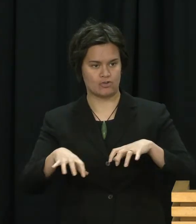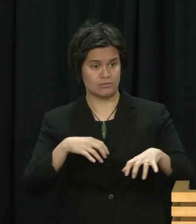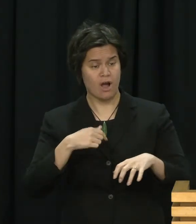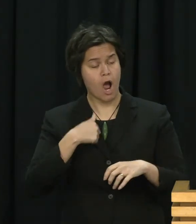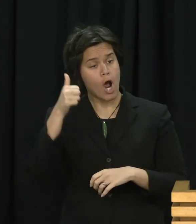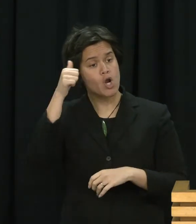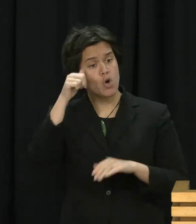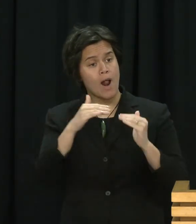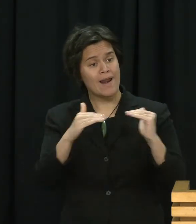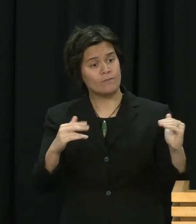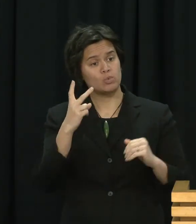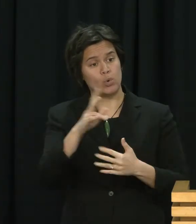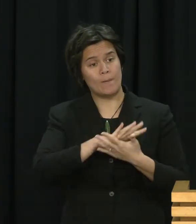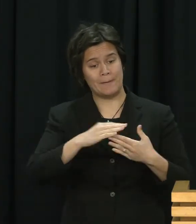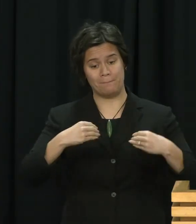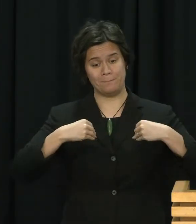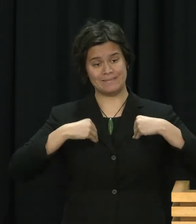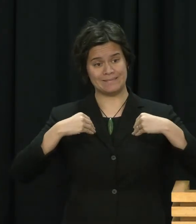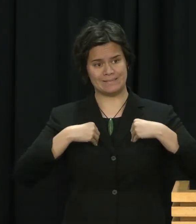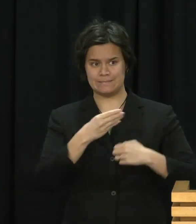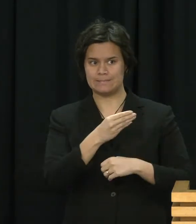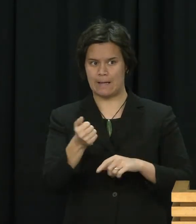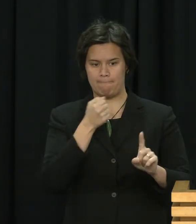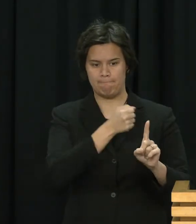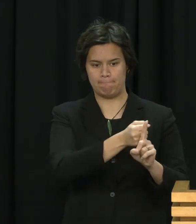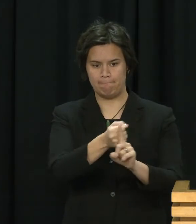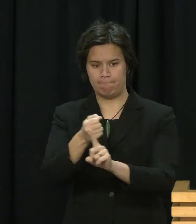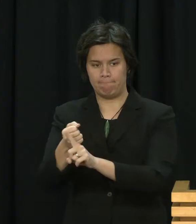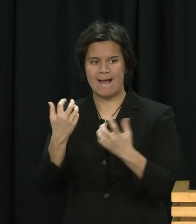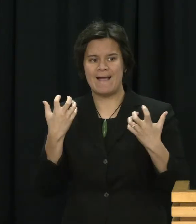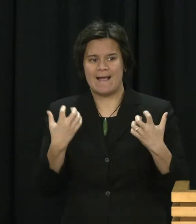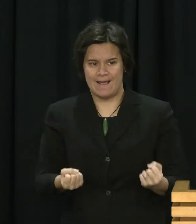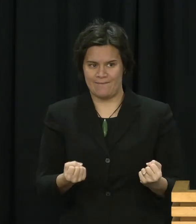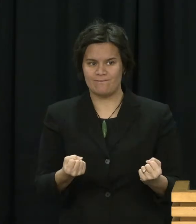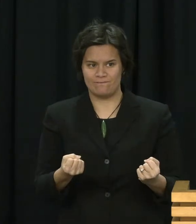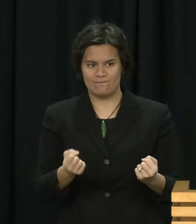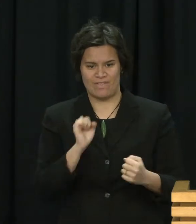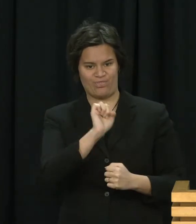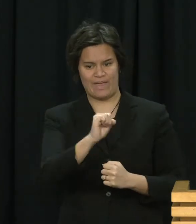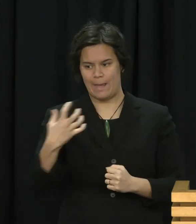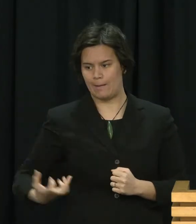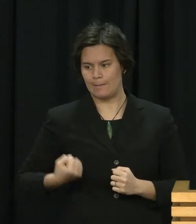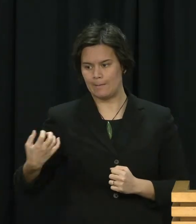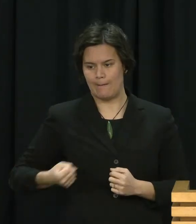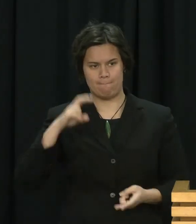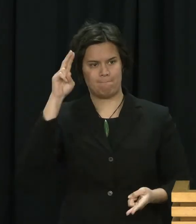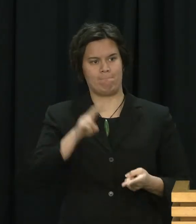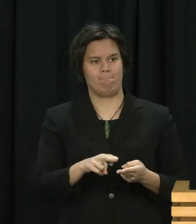big their meant we had to be more extreme in our response. I acknowledge that level two